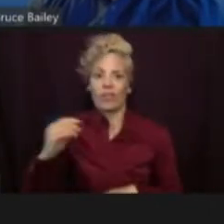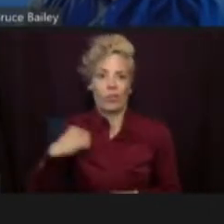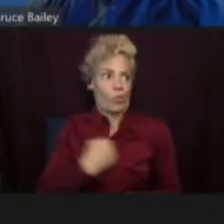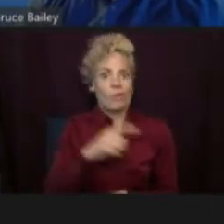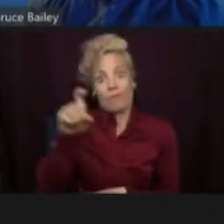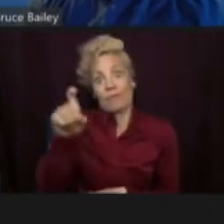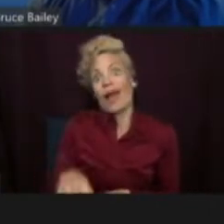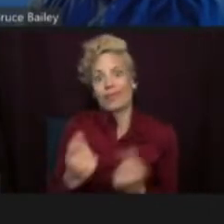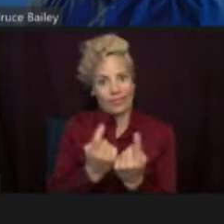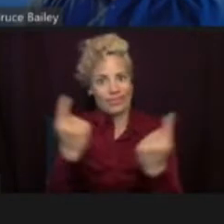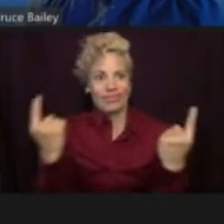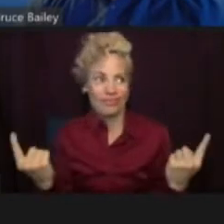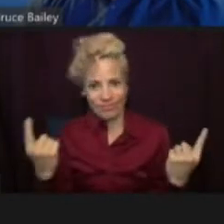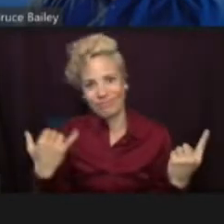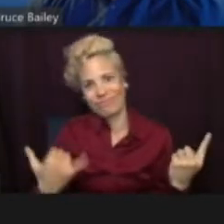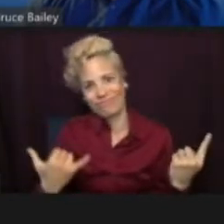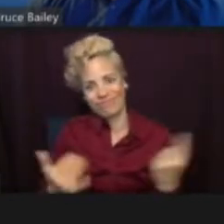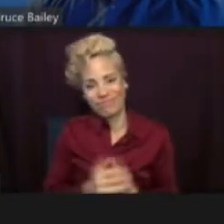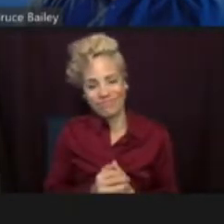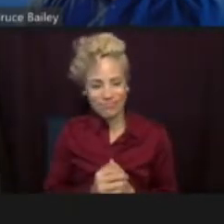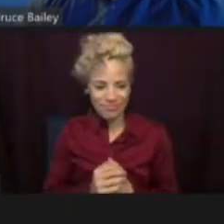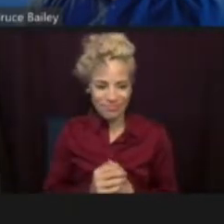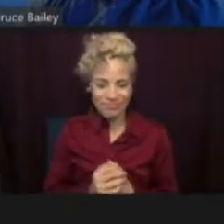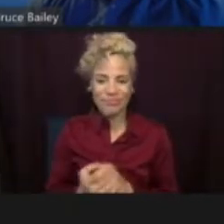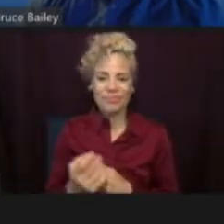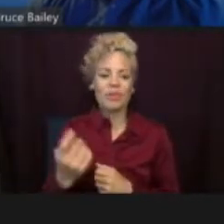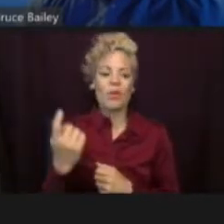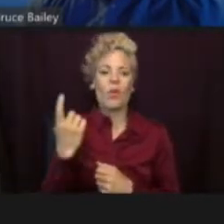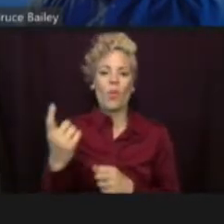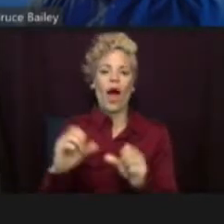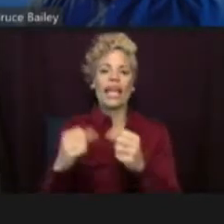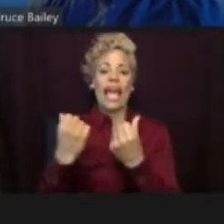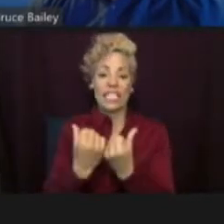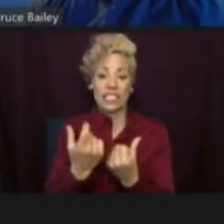One agency noted that because of remote work done